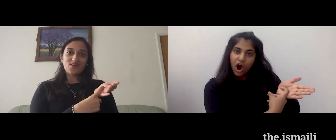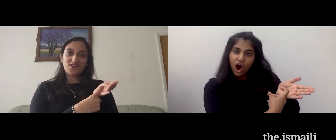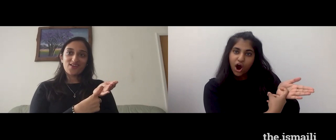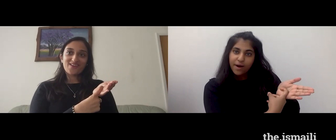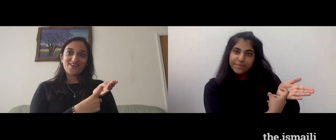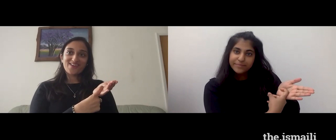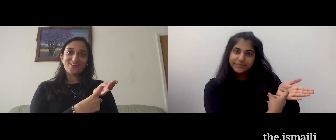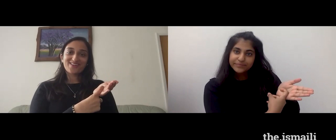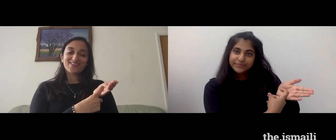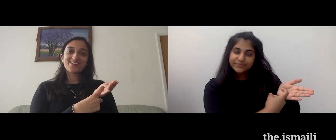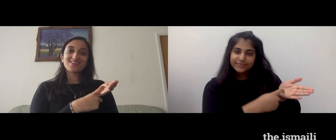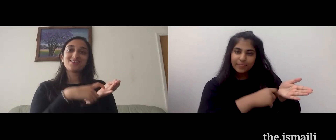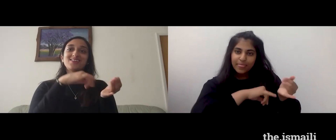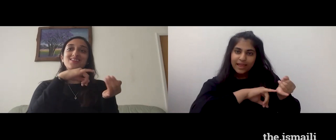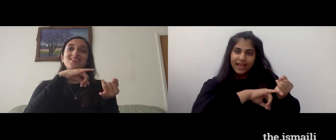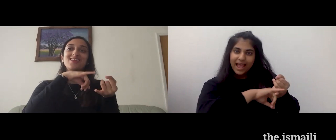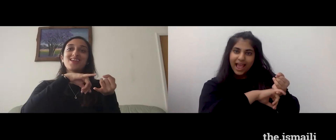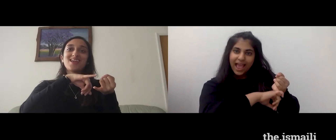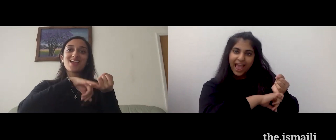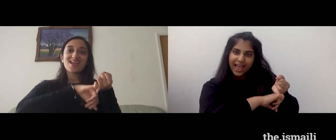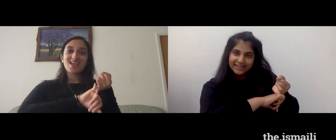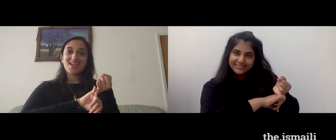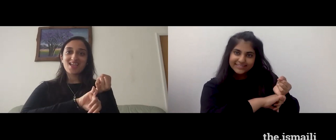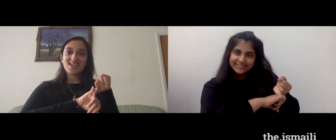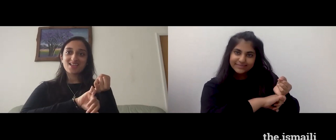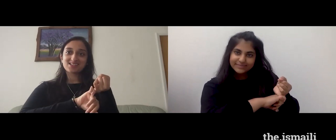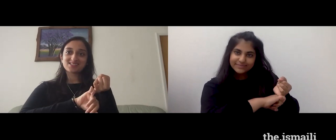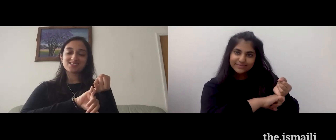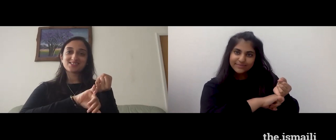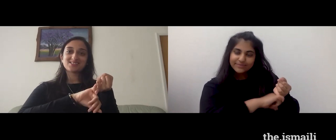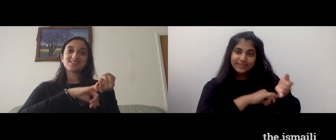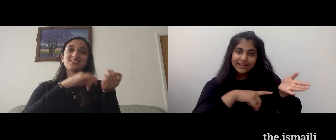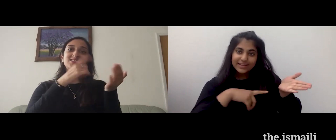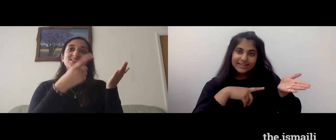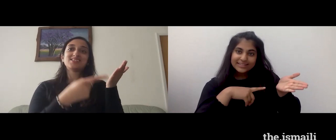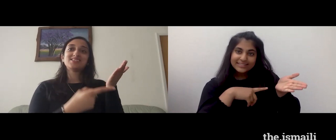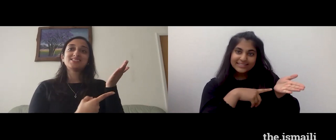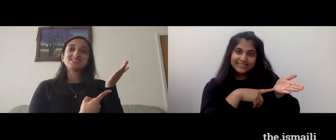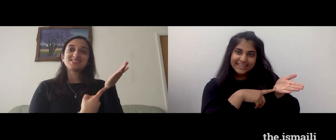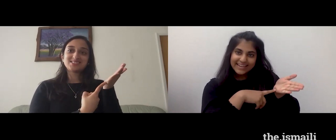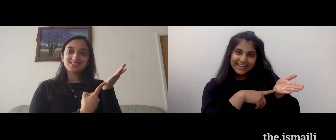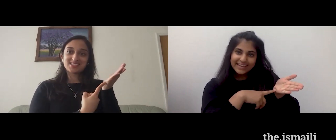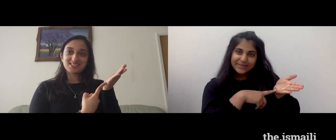"R" "S" "T"